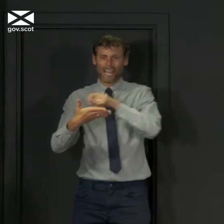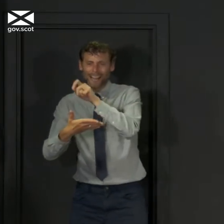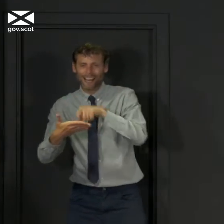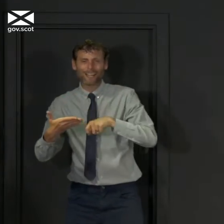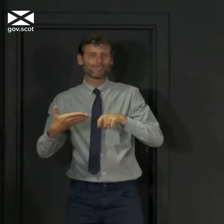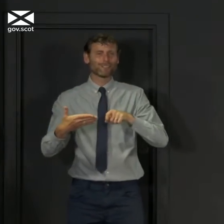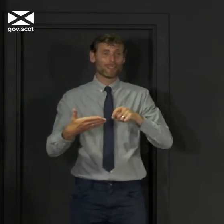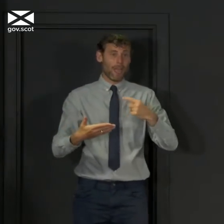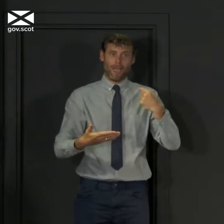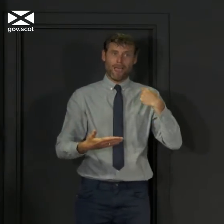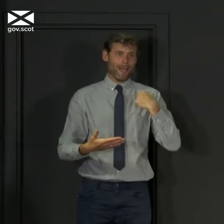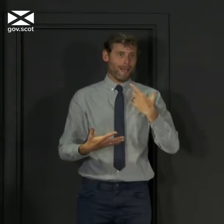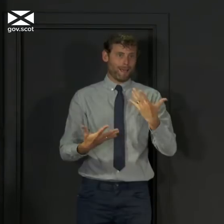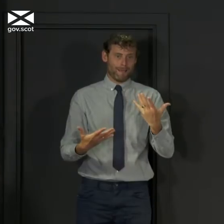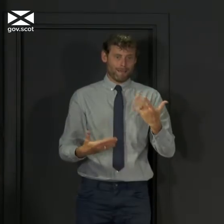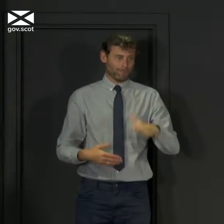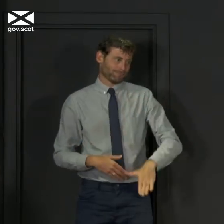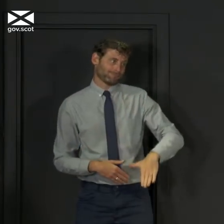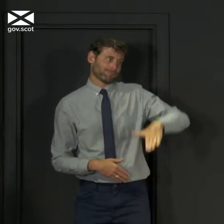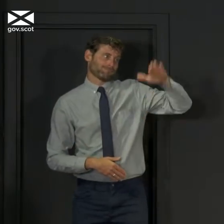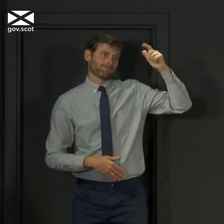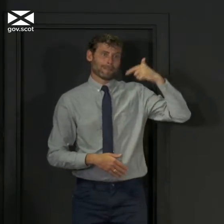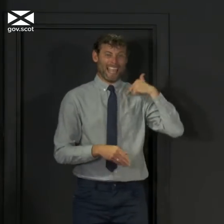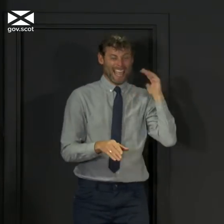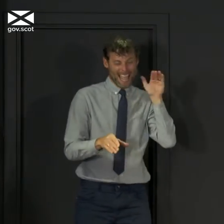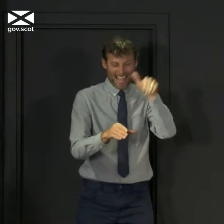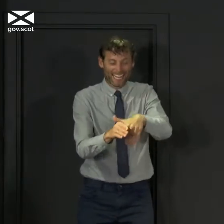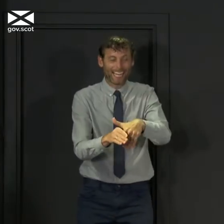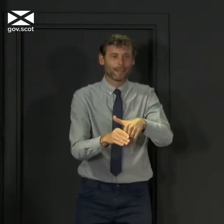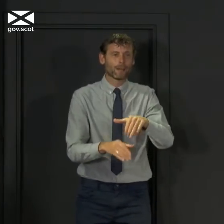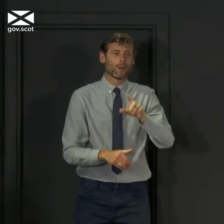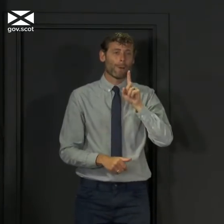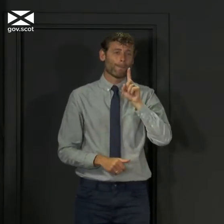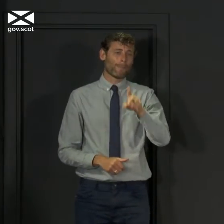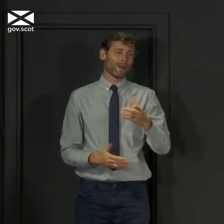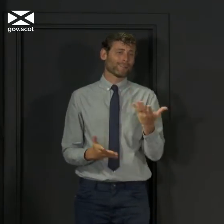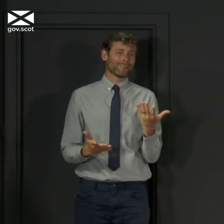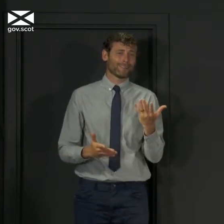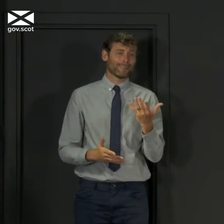more of these over my life than I can count. But right now, they are risky, so find other